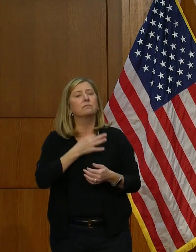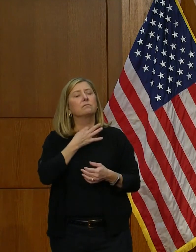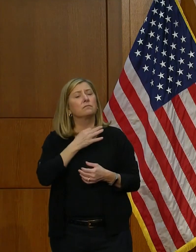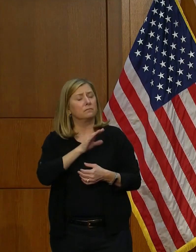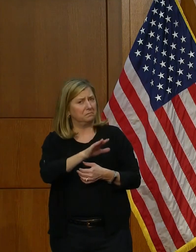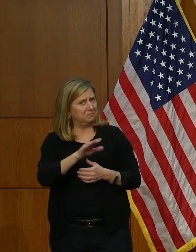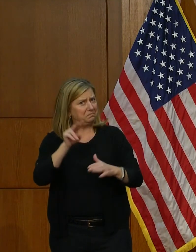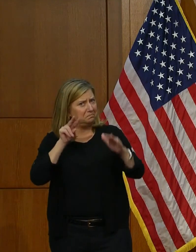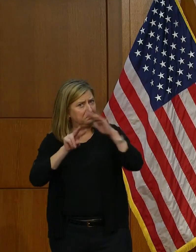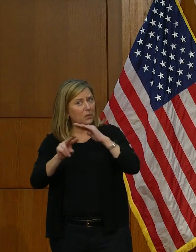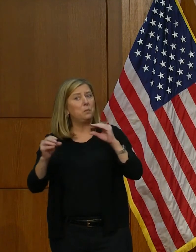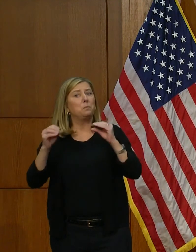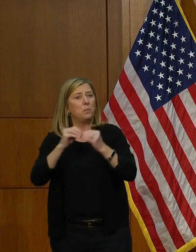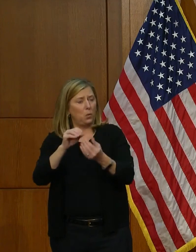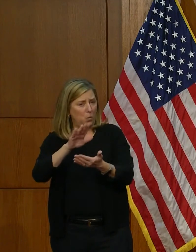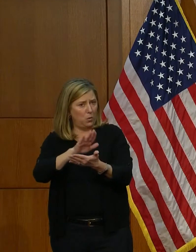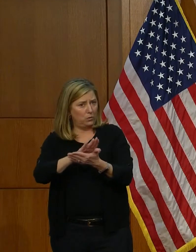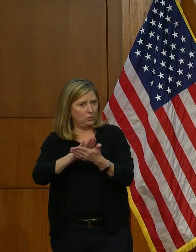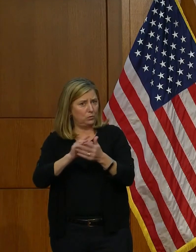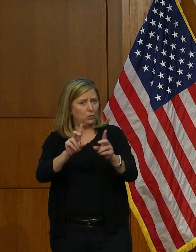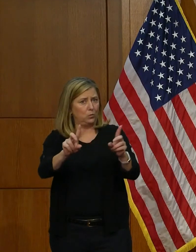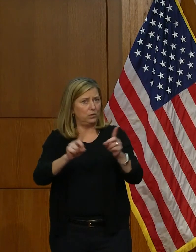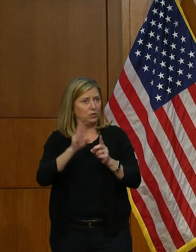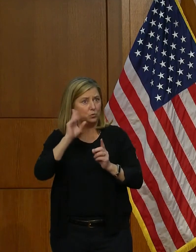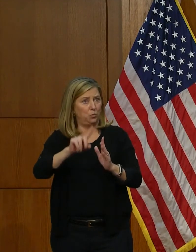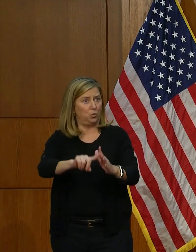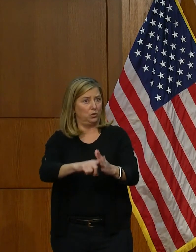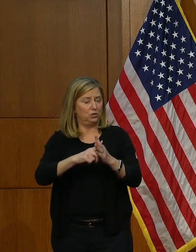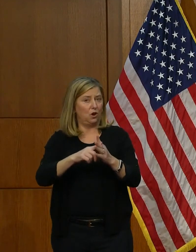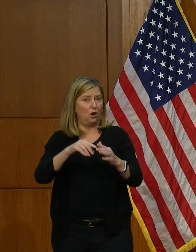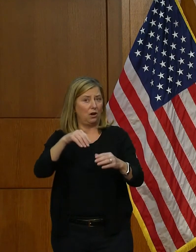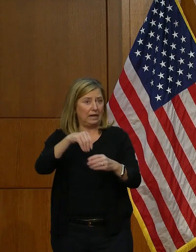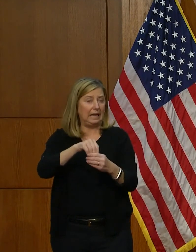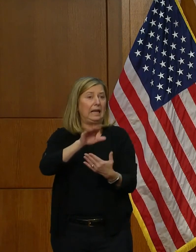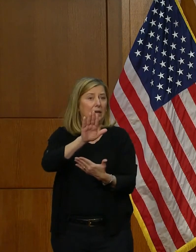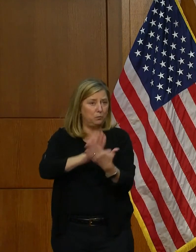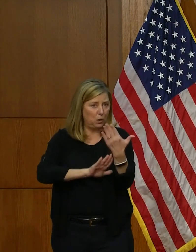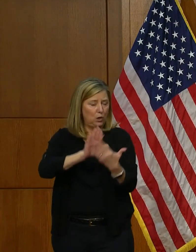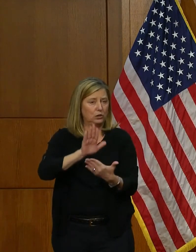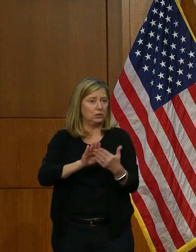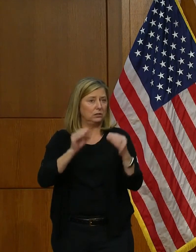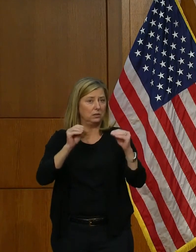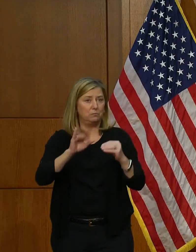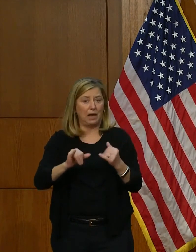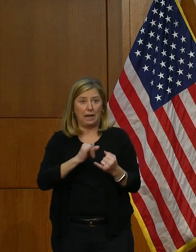IS YOUR EXPECTATION THAT MORE SCHOOL DRIP DISTRICTS WILL